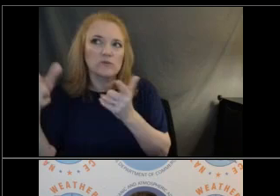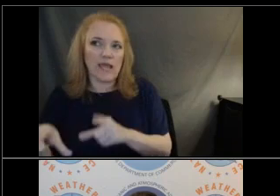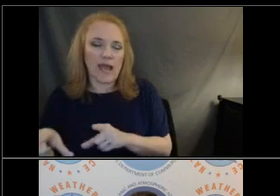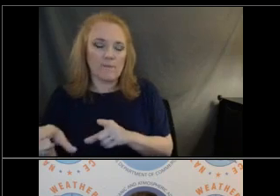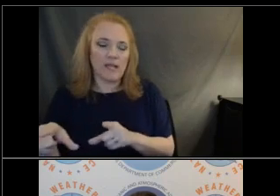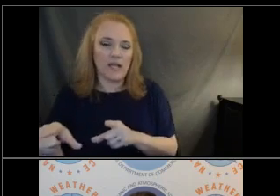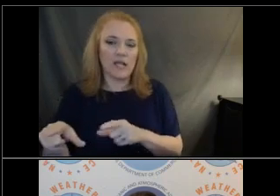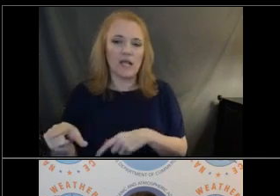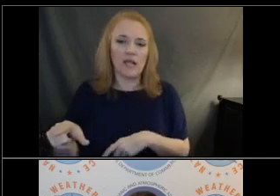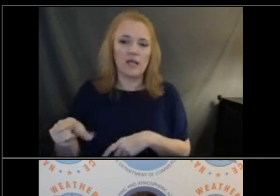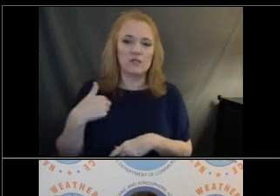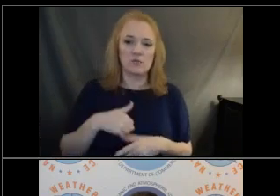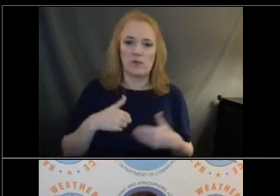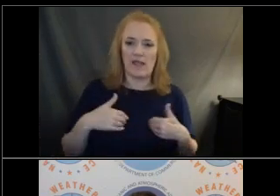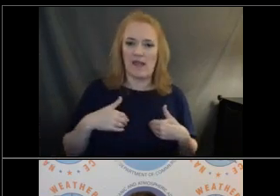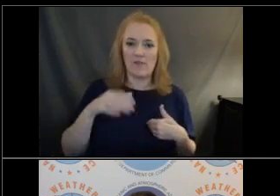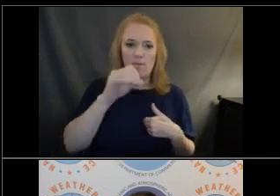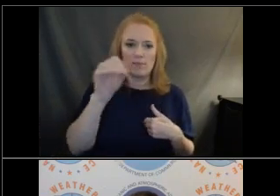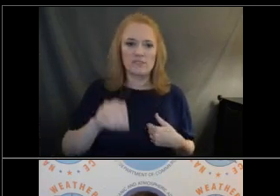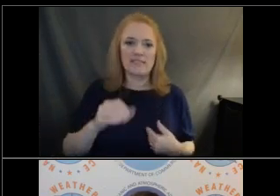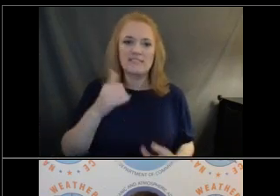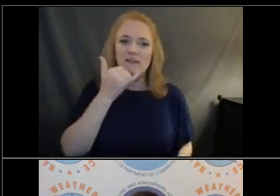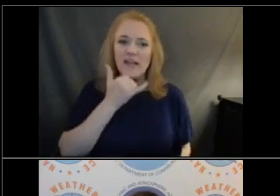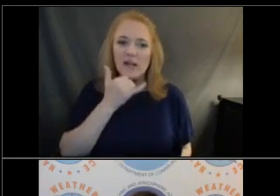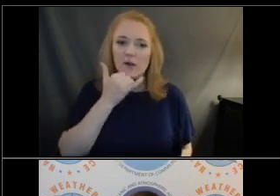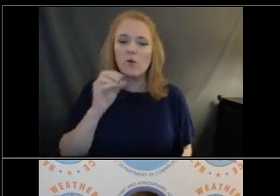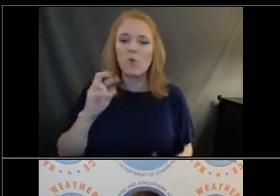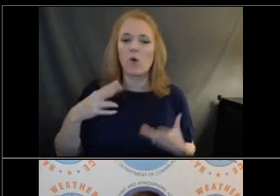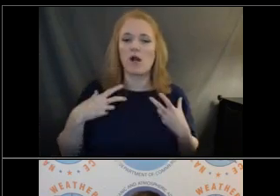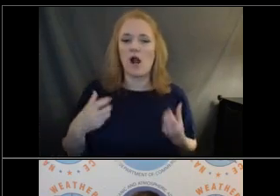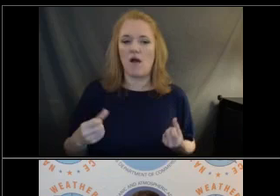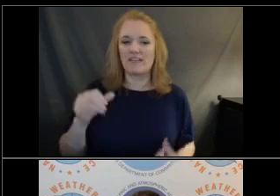there an established percent error or confidence interval to them?